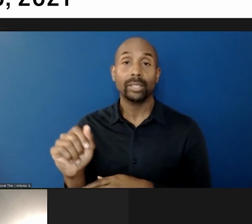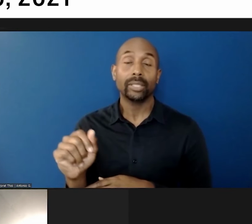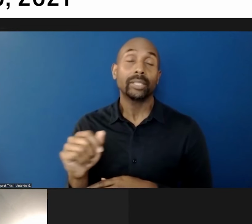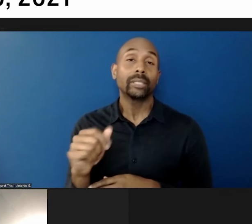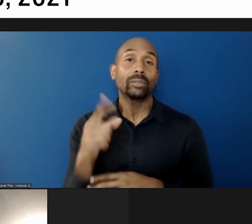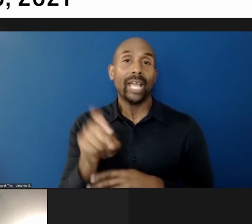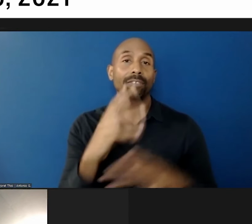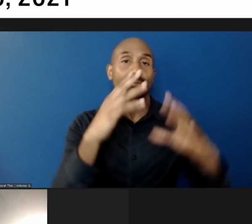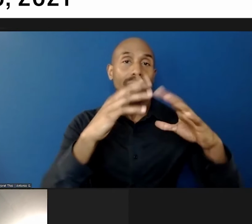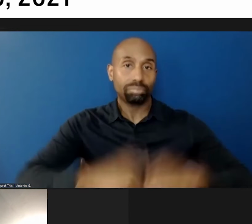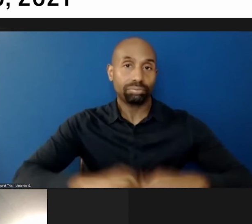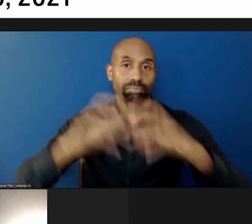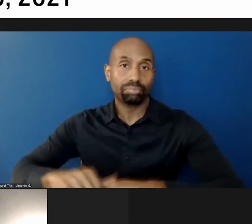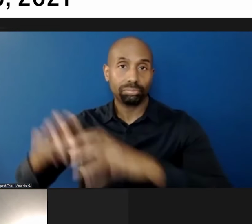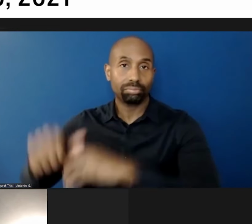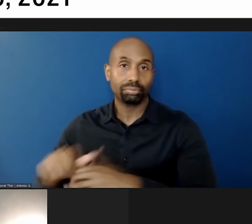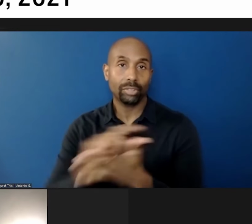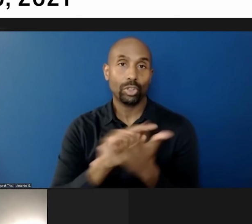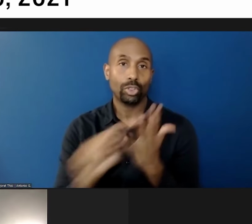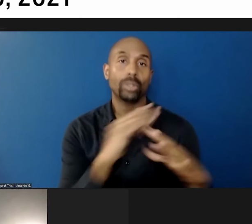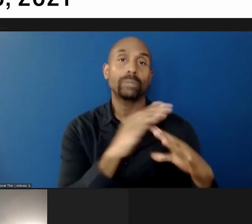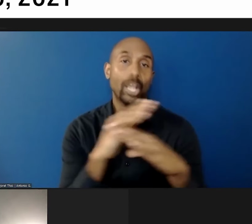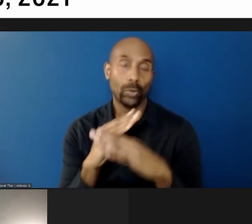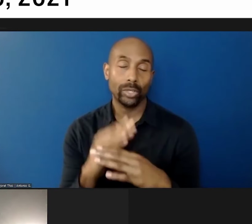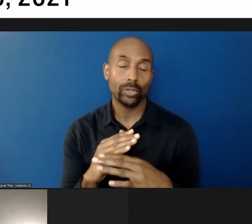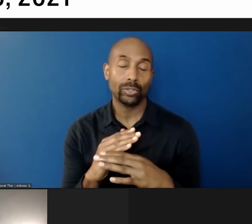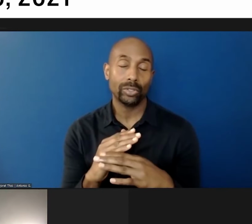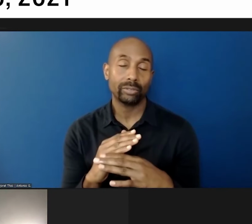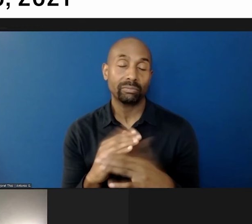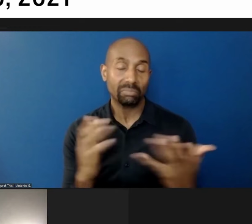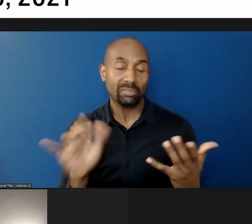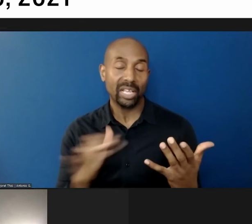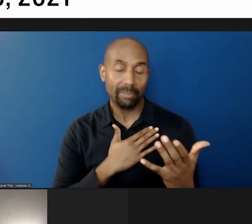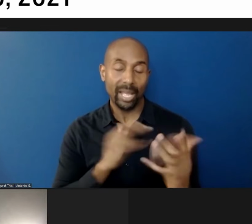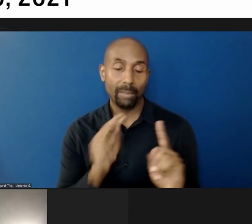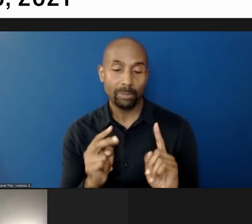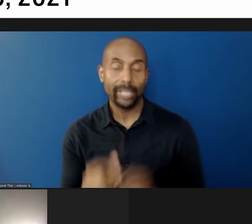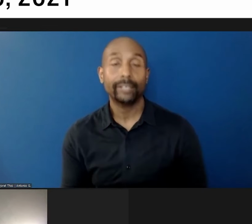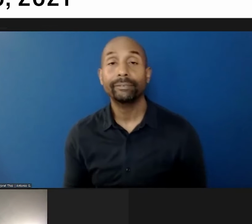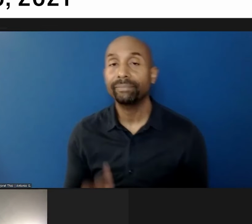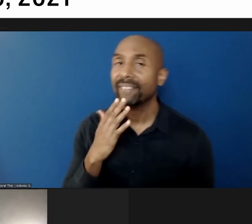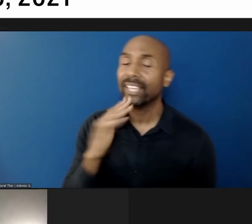Thank you, Kaman, thank you so much for your perspective. It's so important